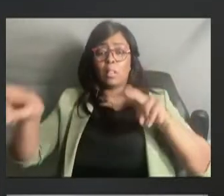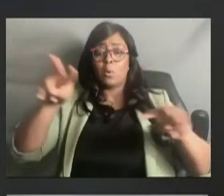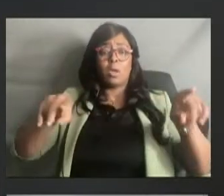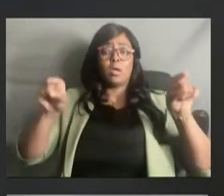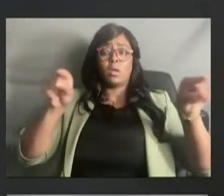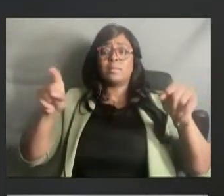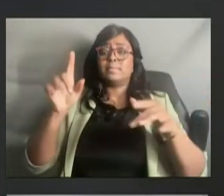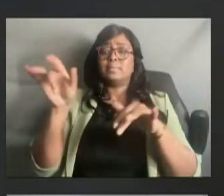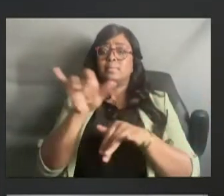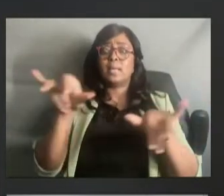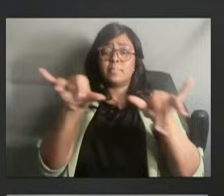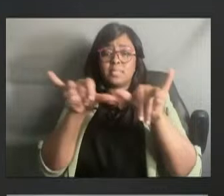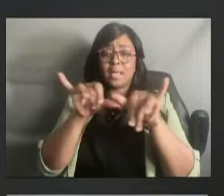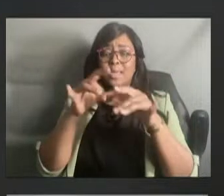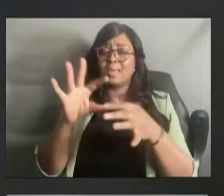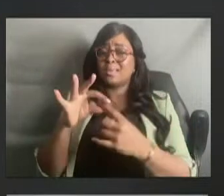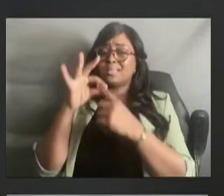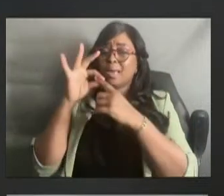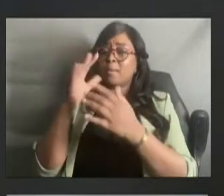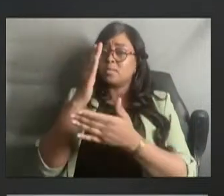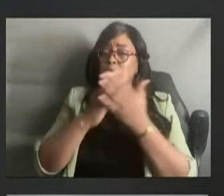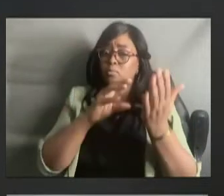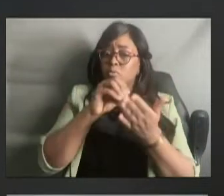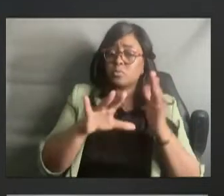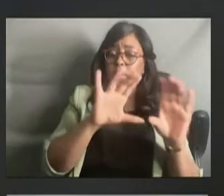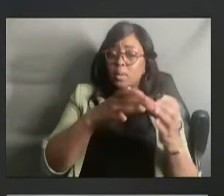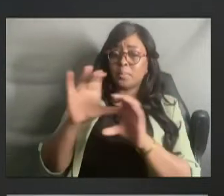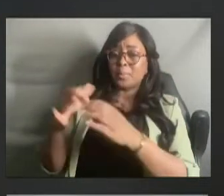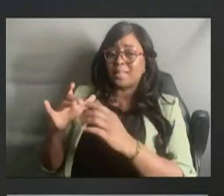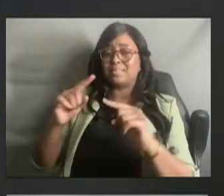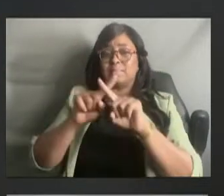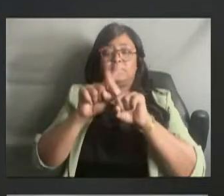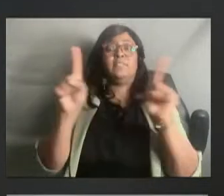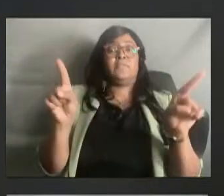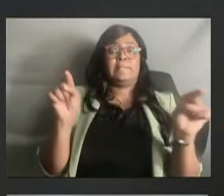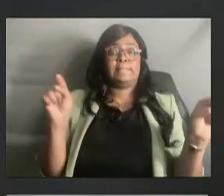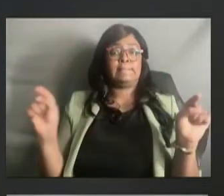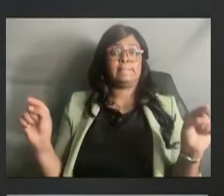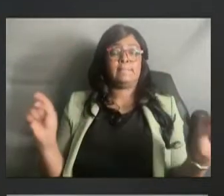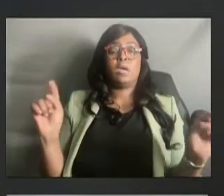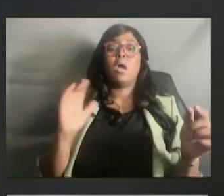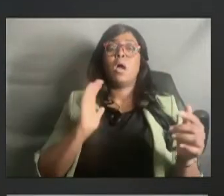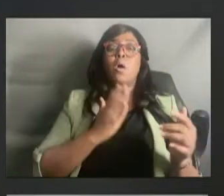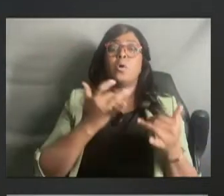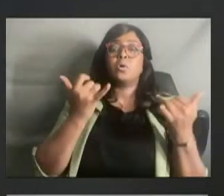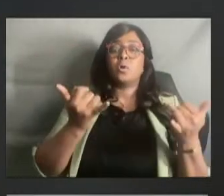middle and high that are worth taking a look at. They're both similar in size except that